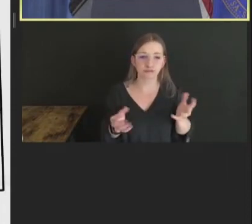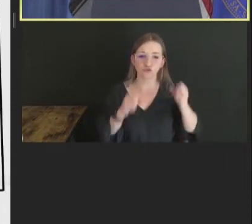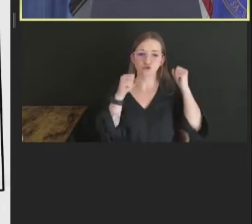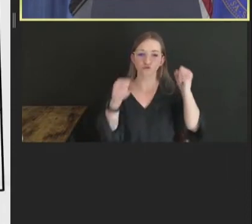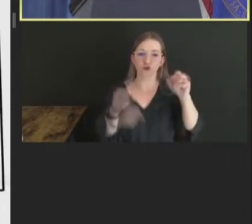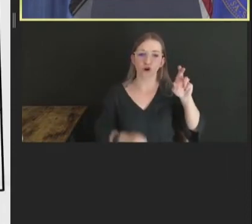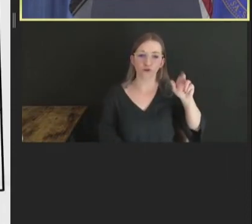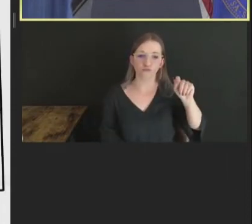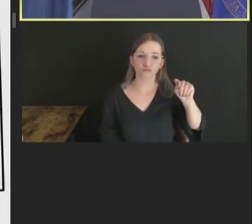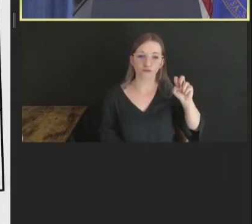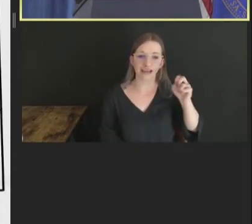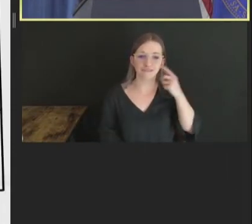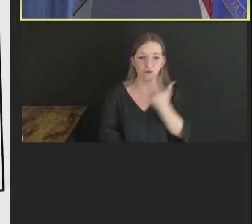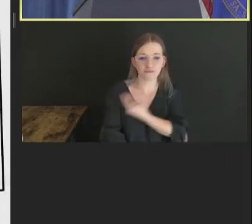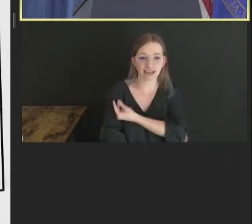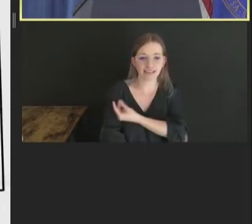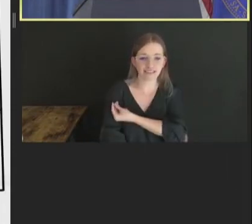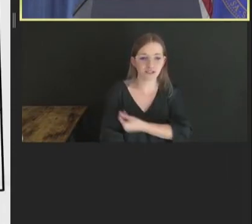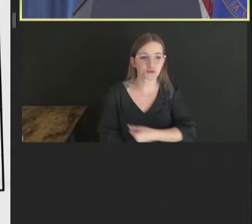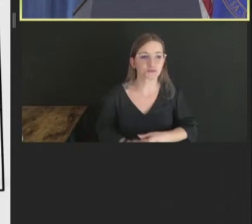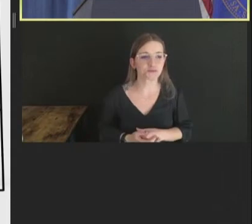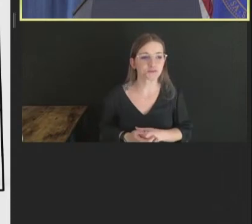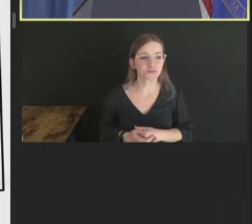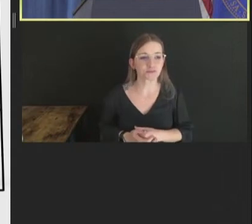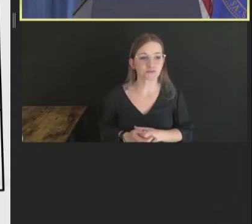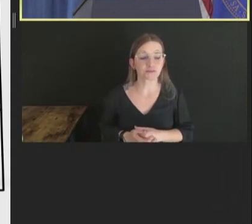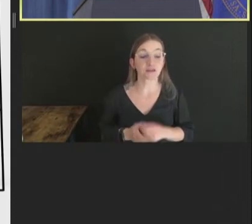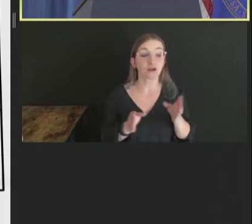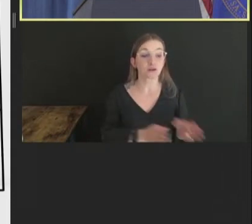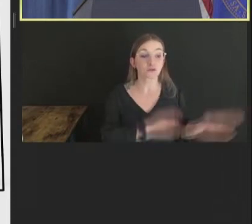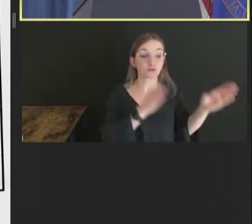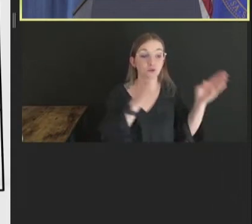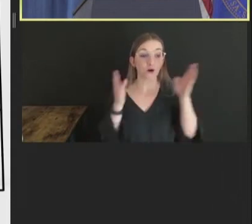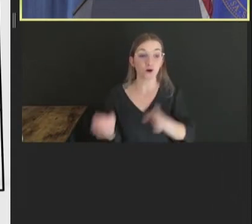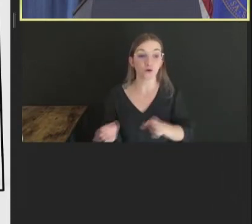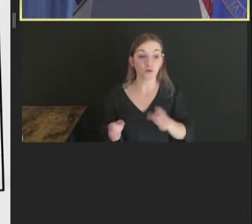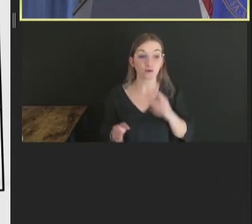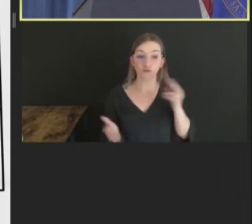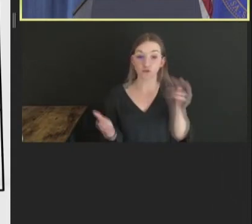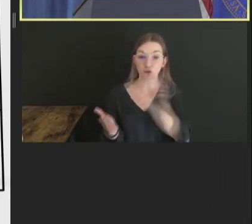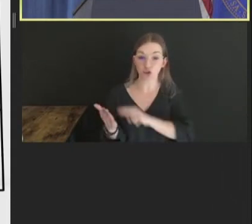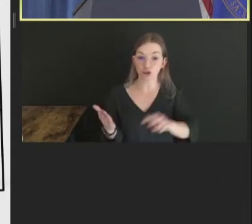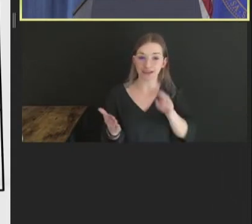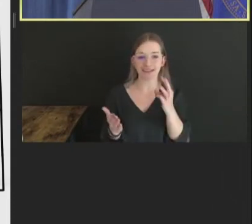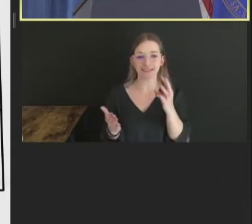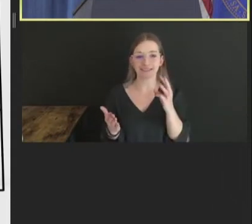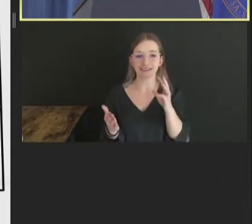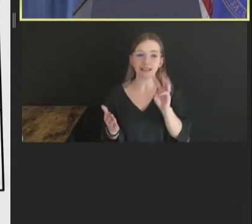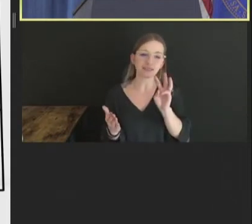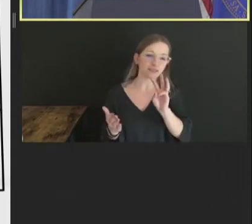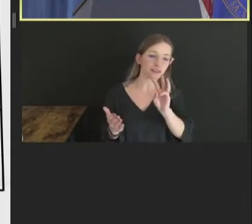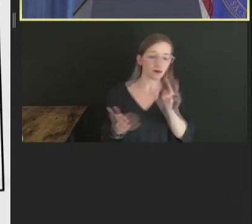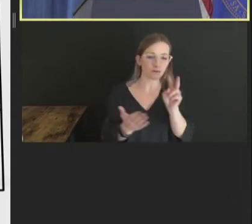Then, moving over to the western and southern parts of the state -- I'll just touch on before